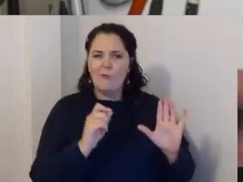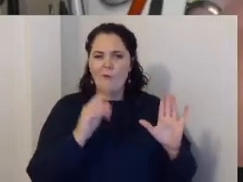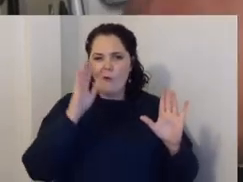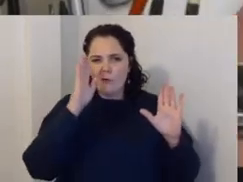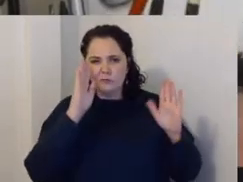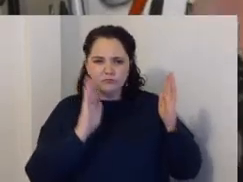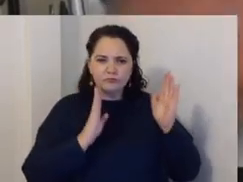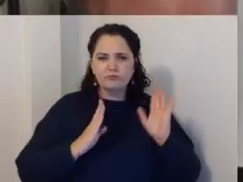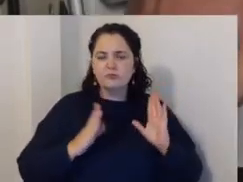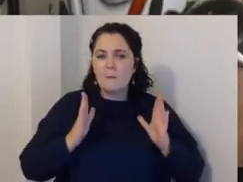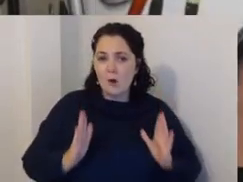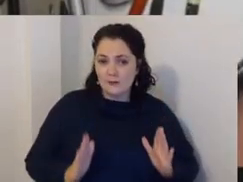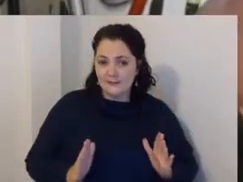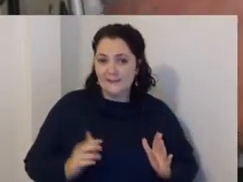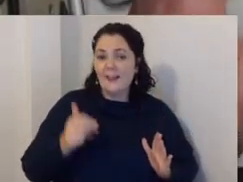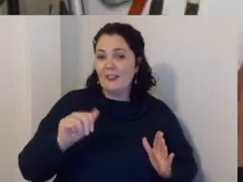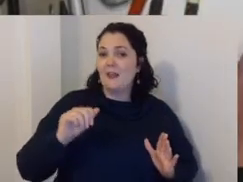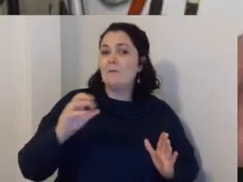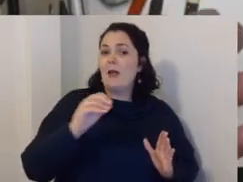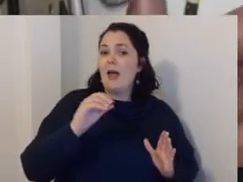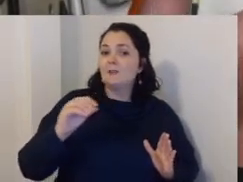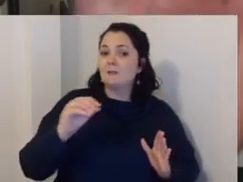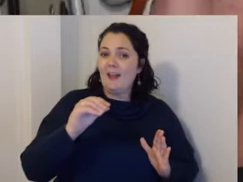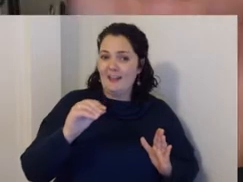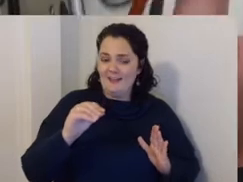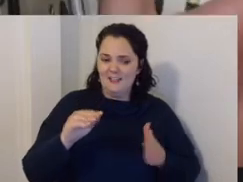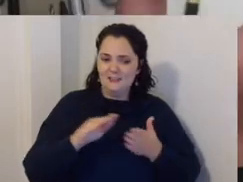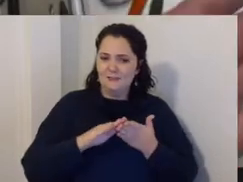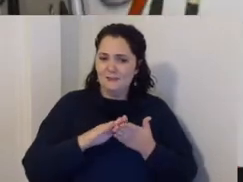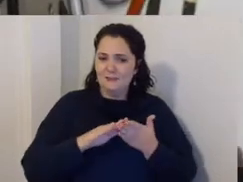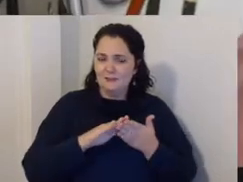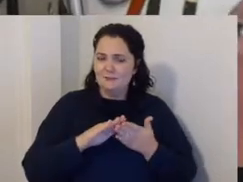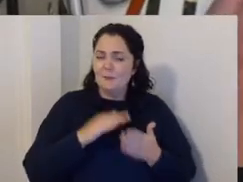now I've gone over that all with my powder and you see it didn't take very much graphite powder